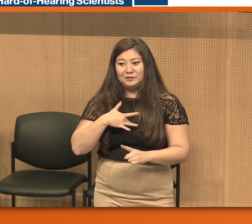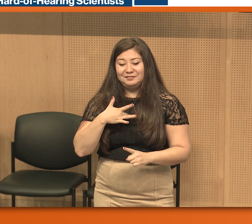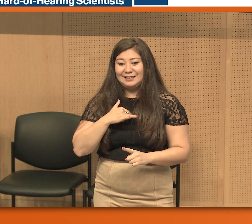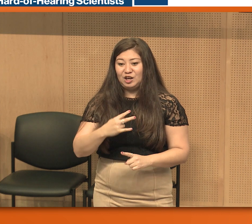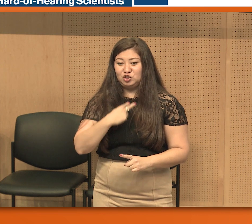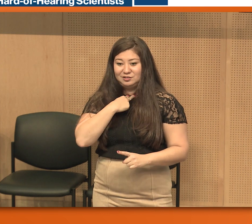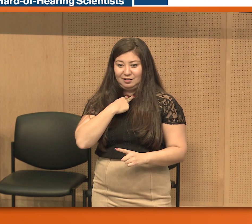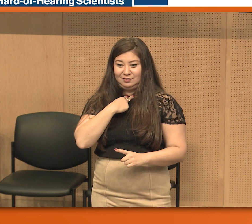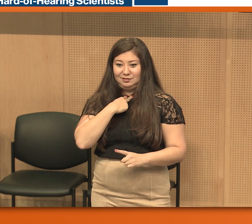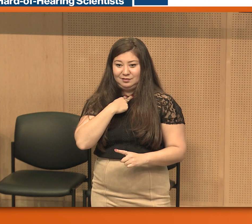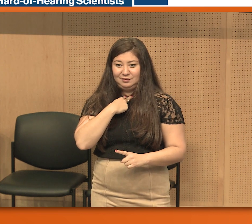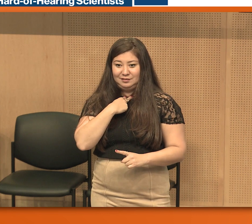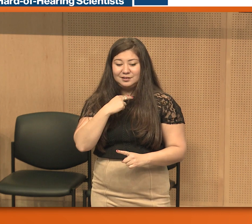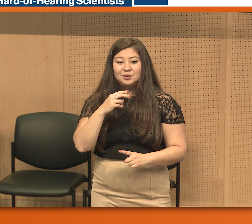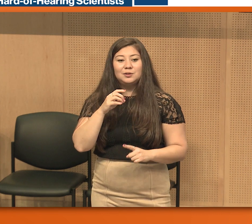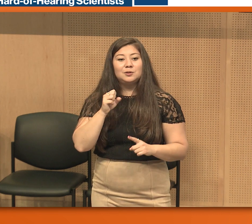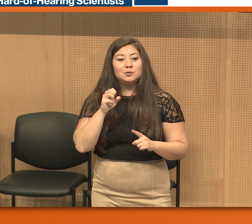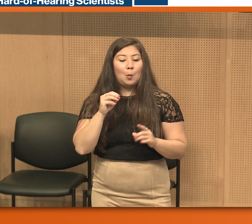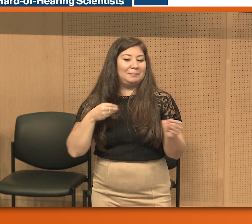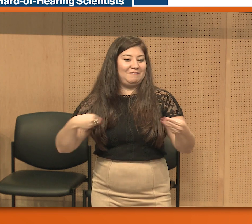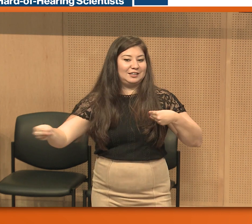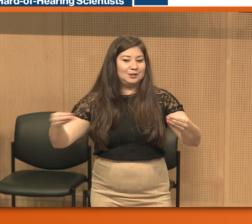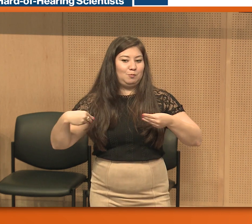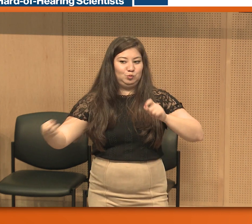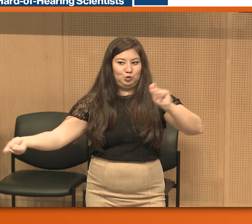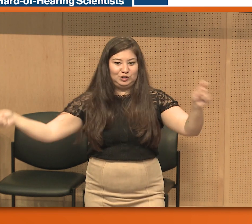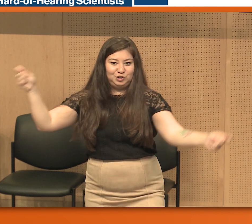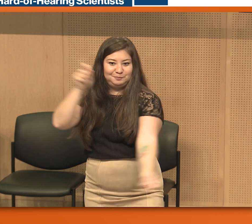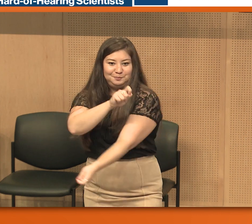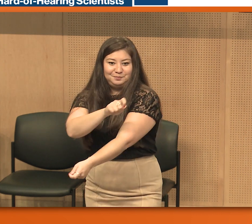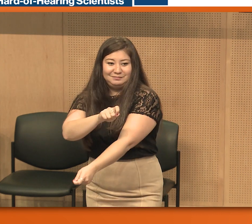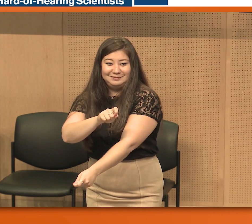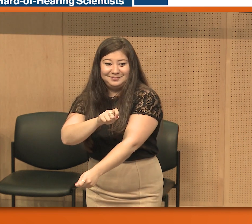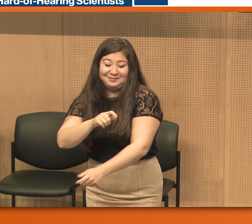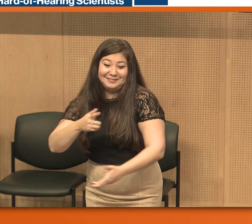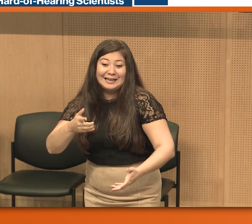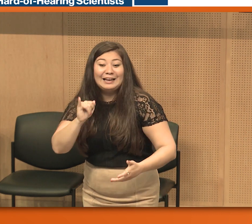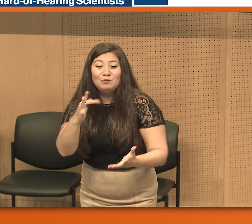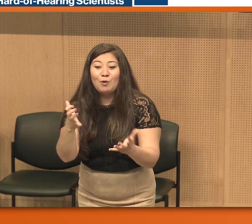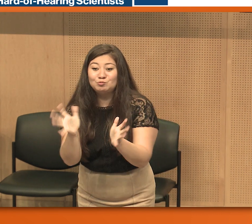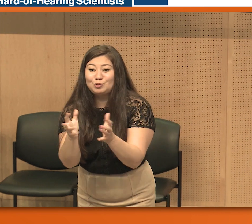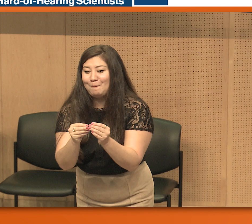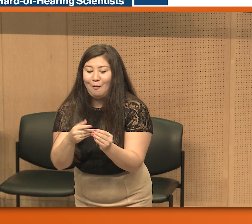You should not feel like you're stuck in something. So, be comfortable making changes.